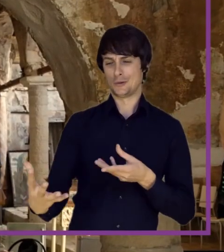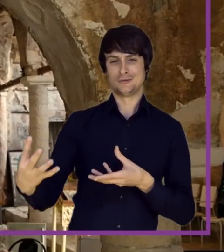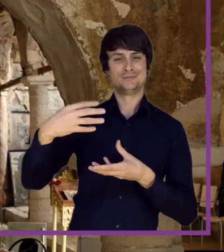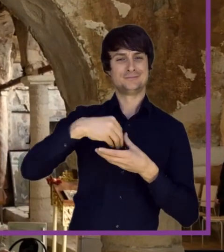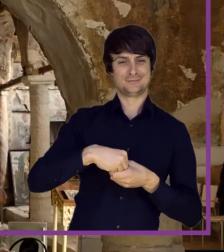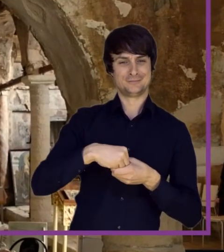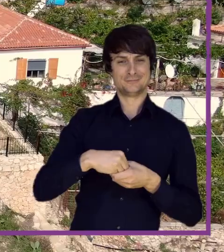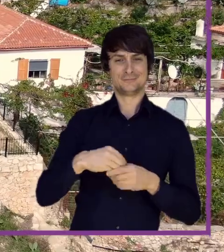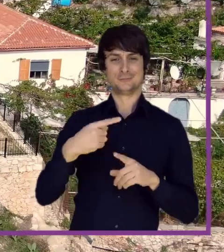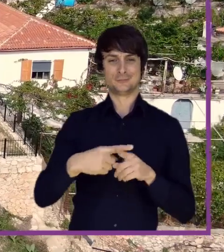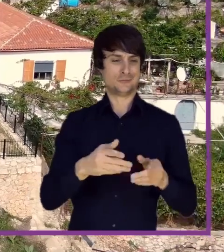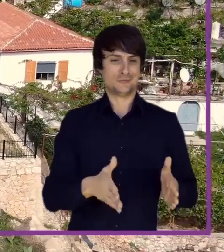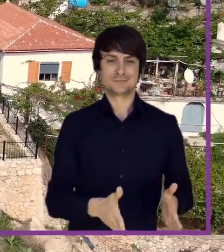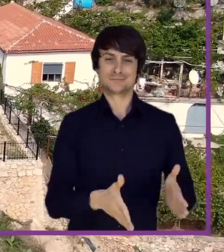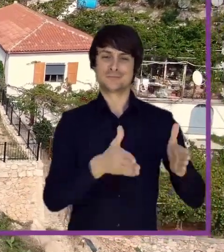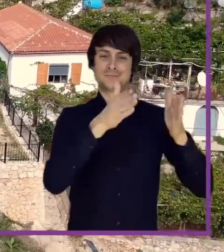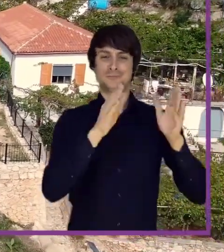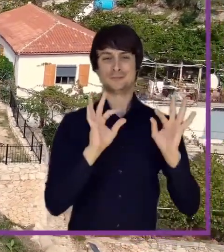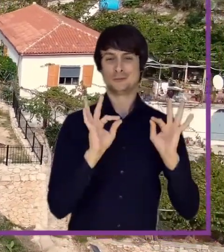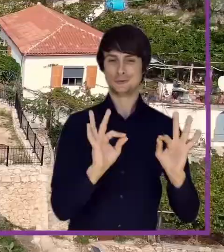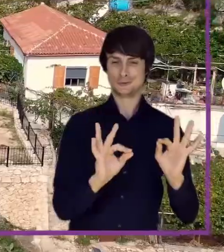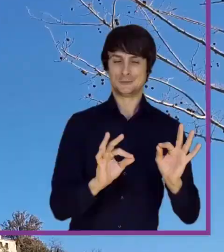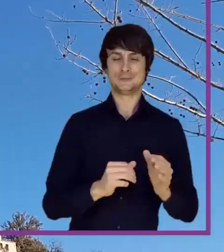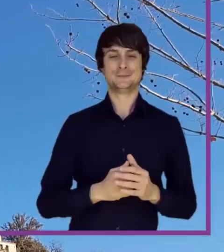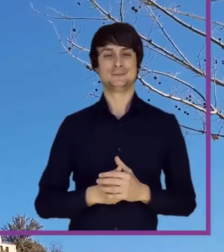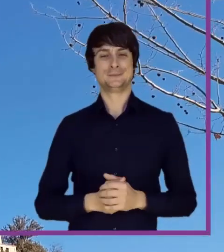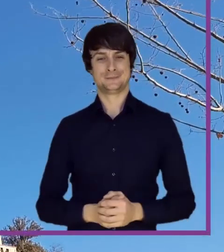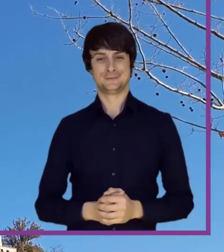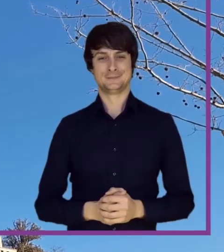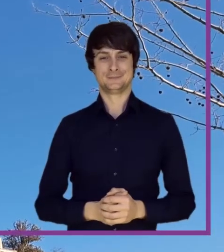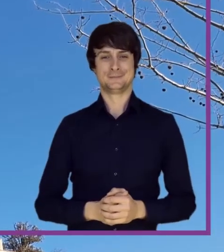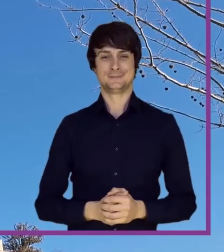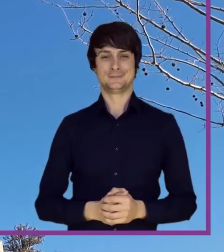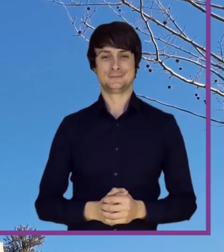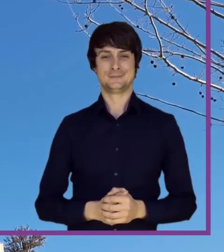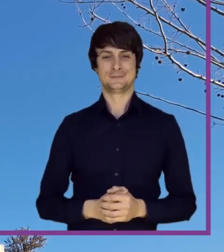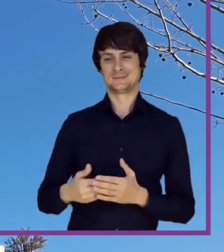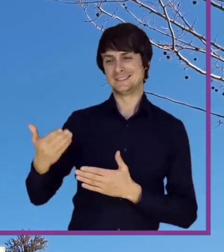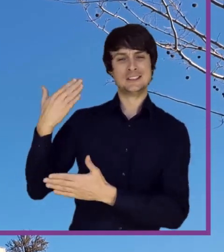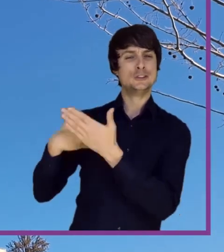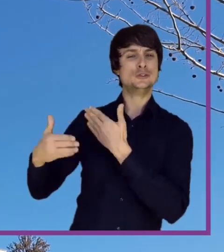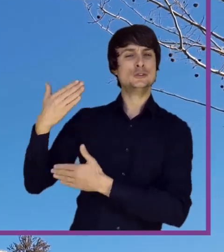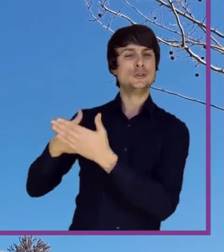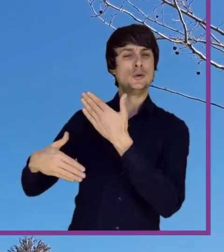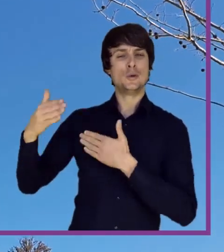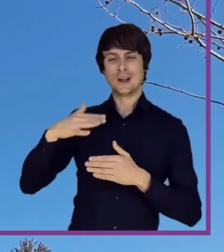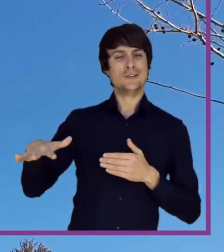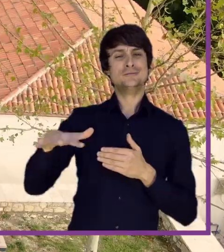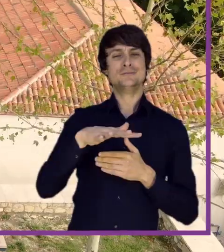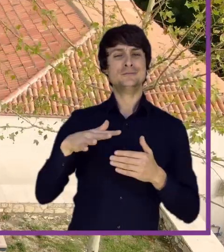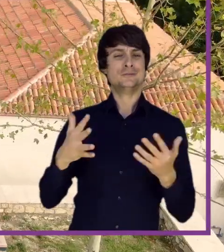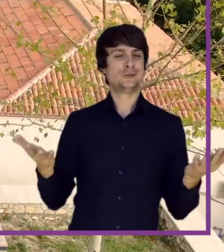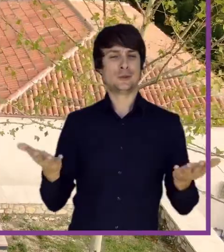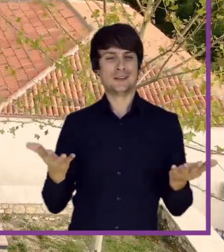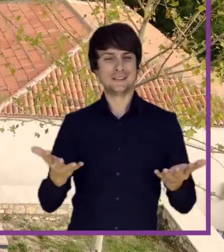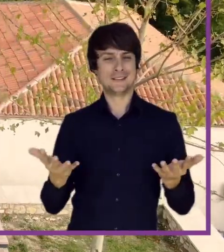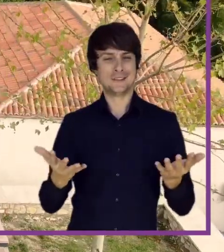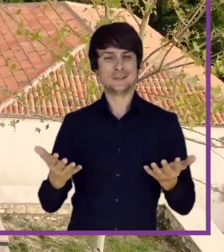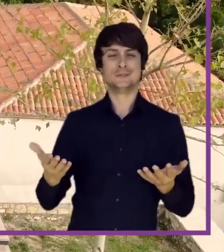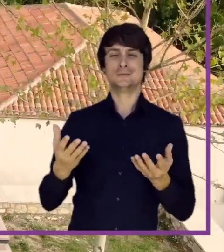Vuno’s history is enriched by a long list of national heroes, whose names are located